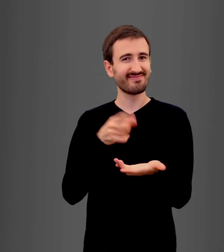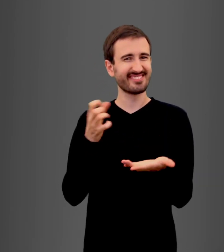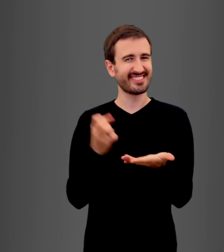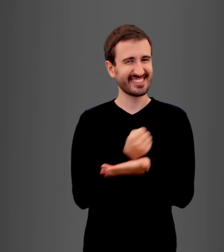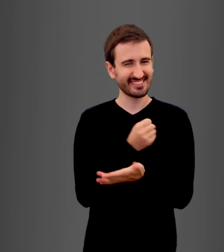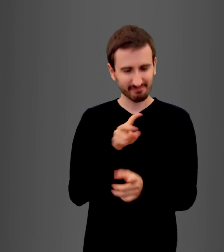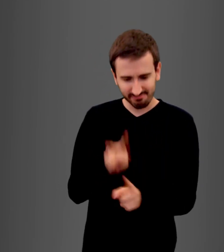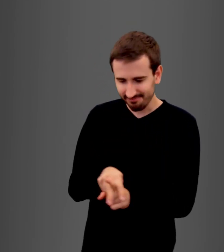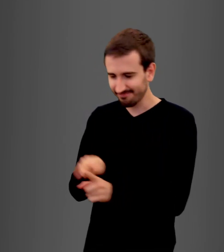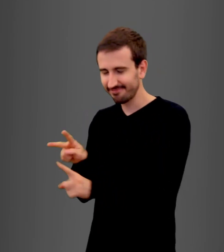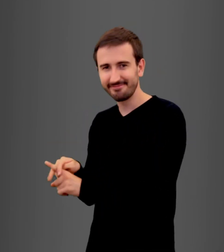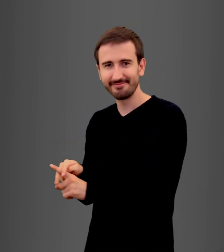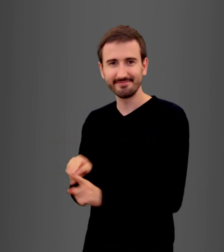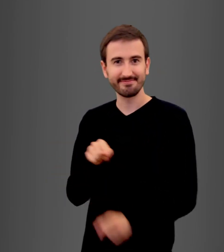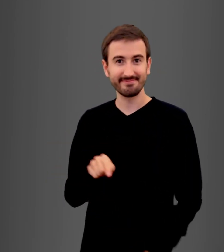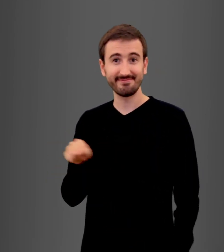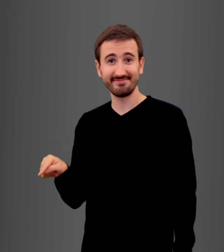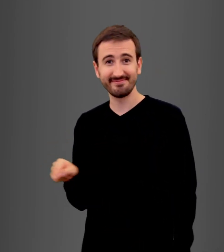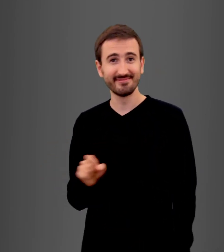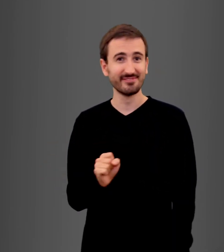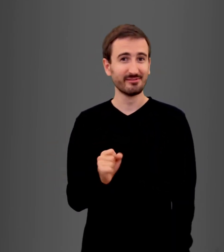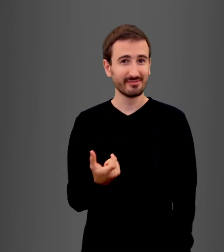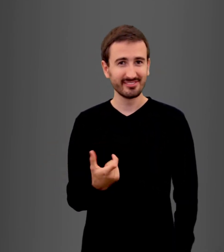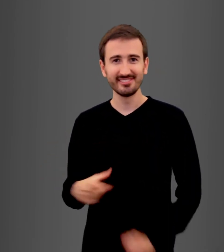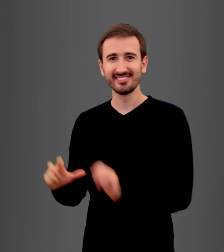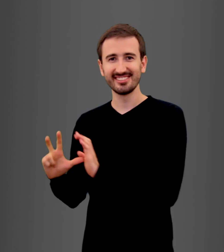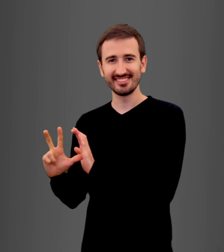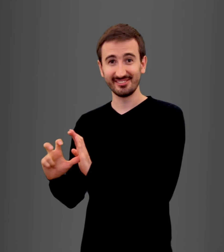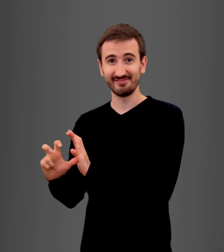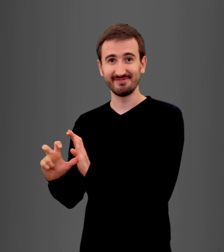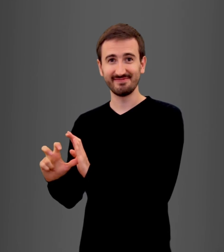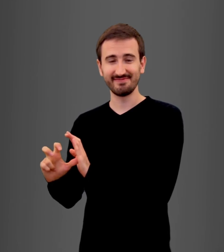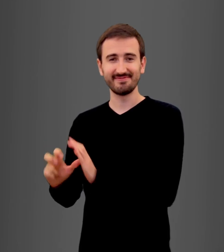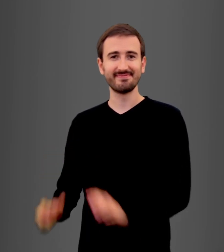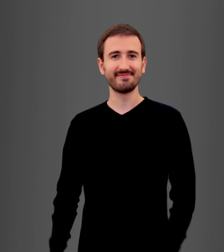Such a spin state is useful for building these qubits and sensors.